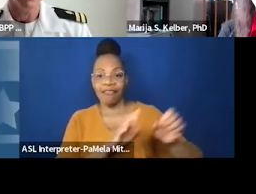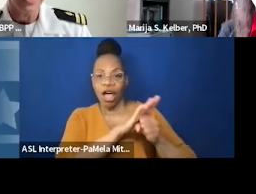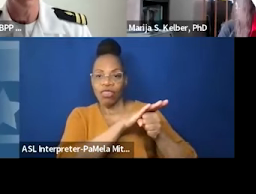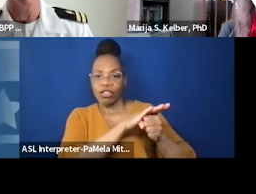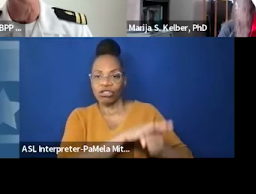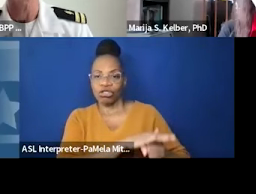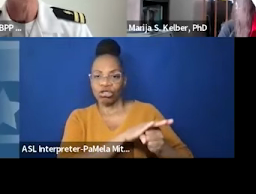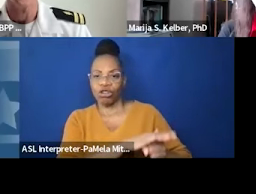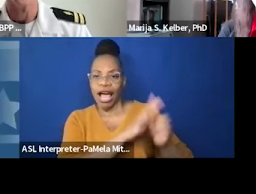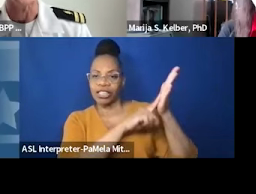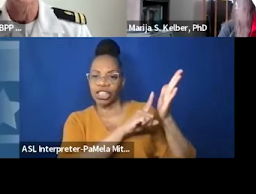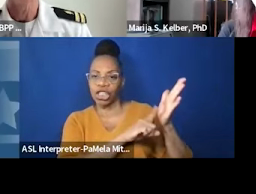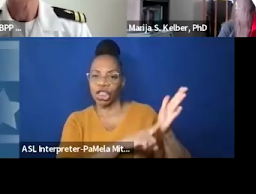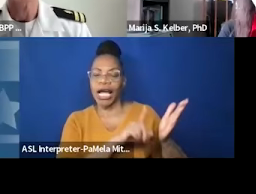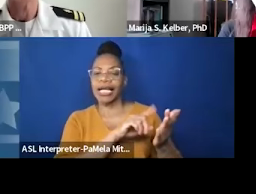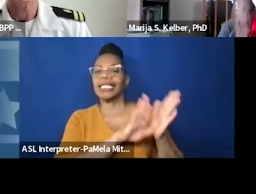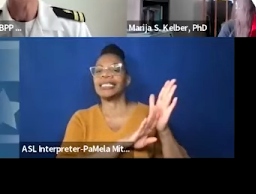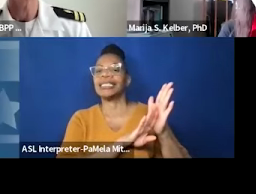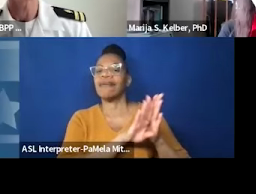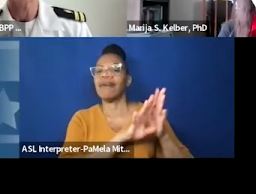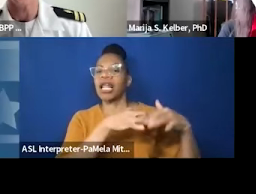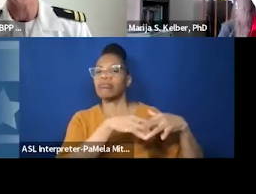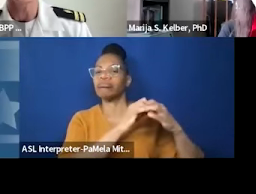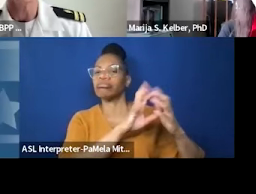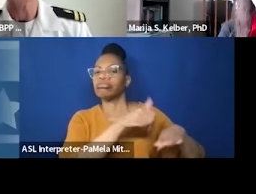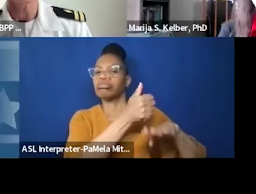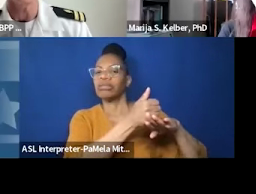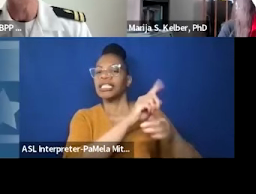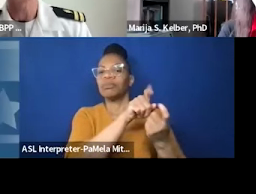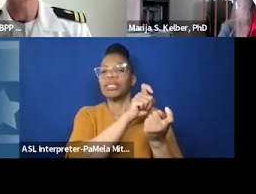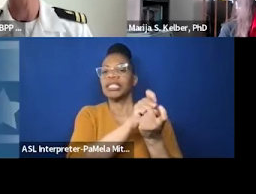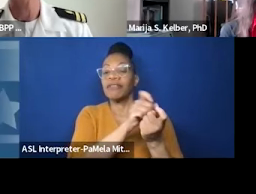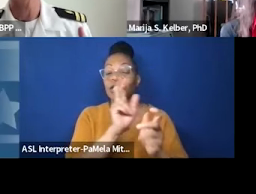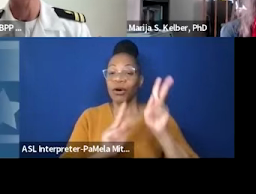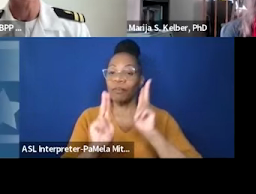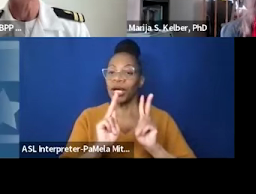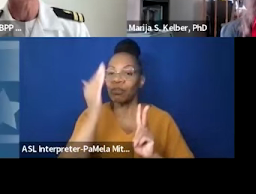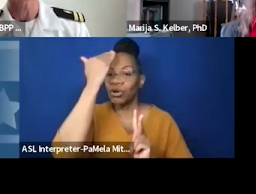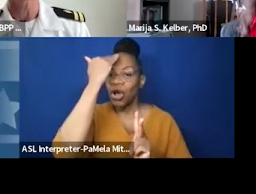(stammers) sorry, specifically so that individuals would know what to be looking out for